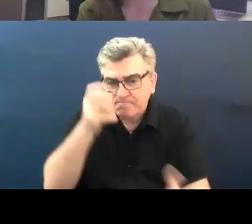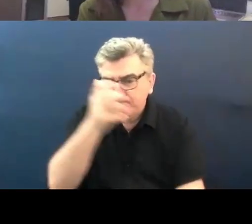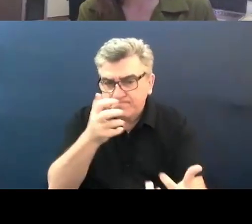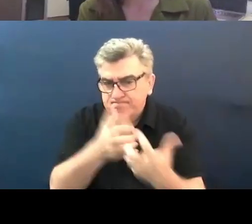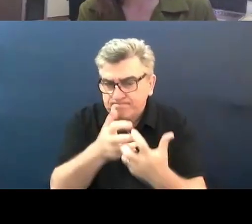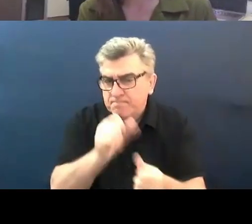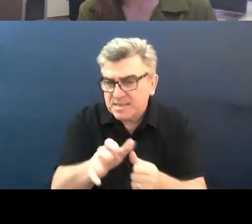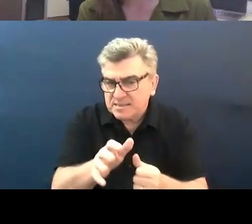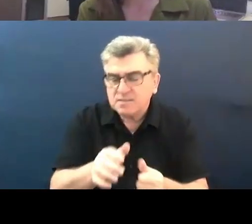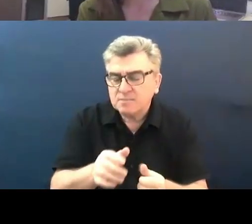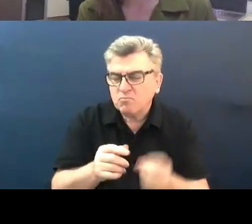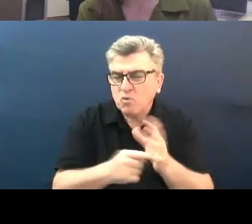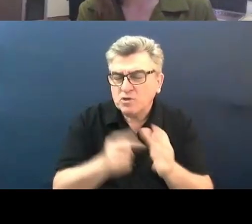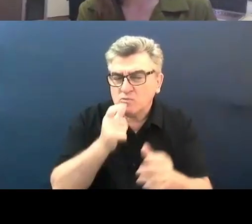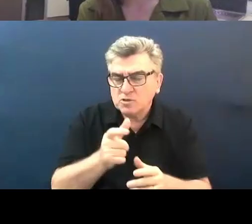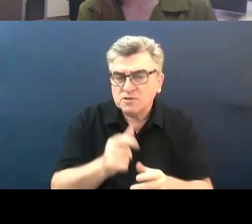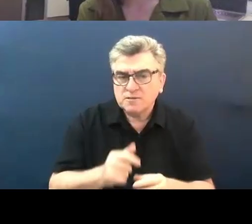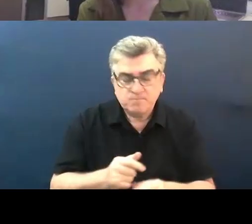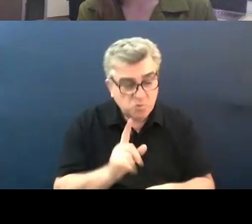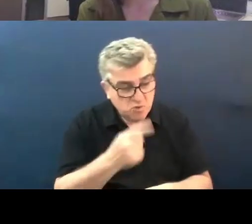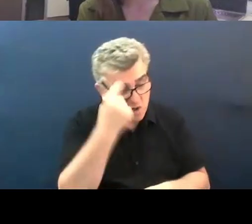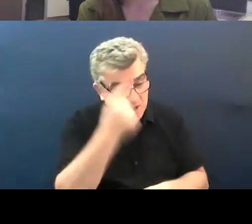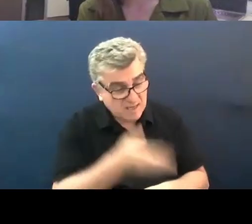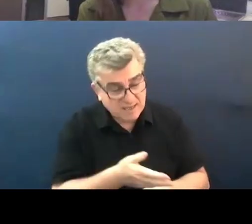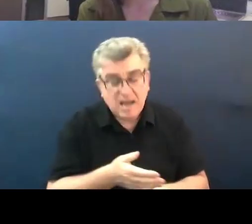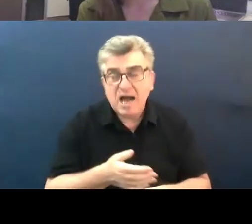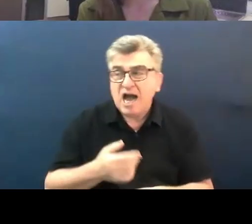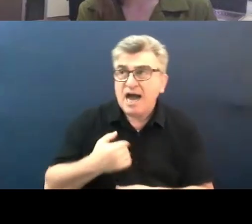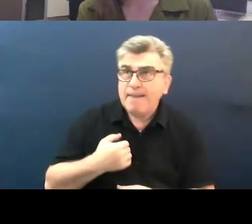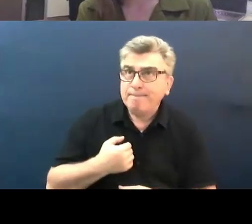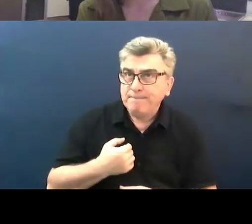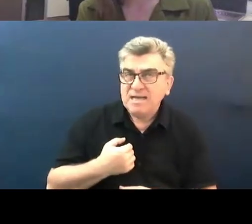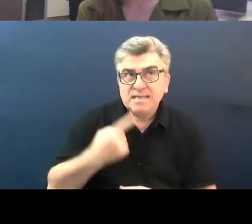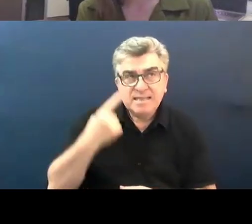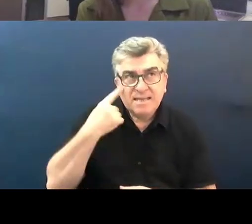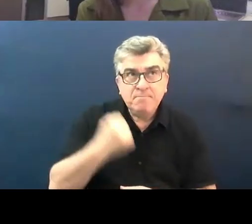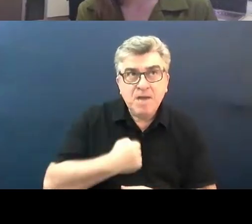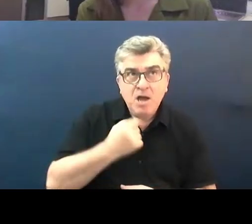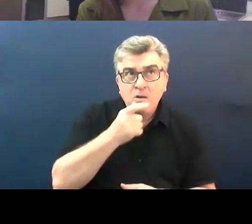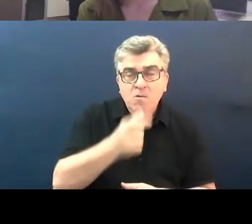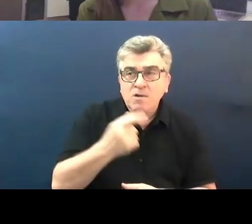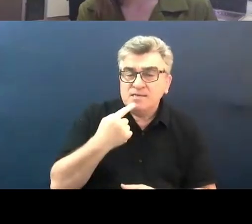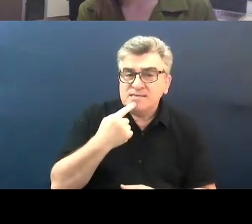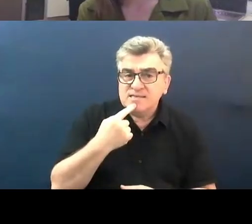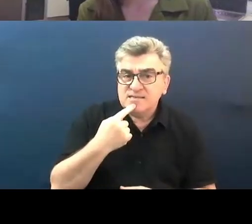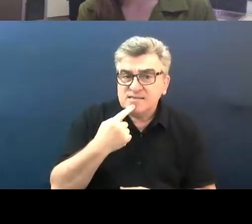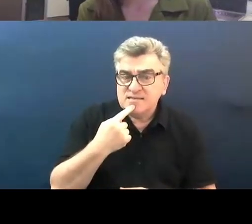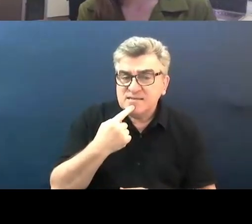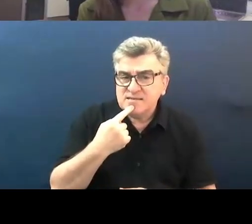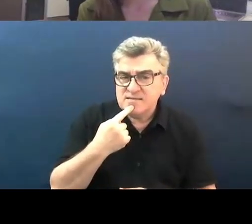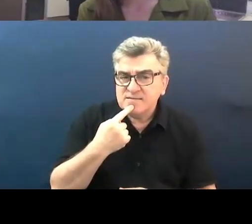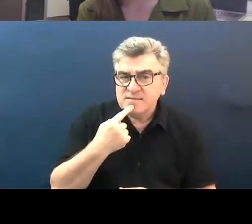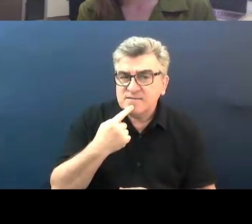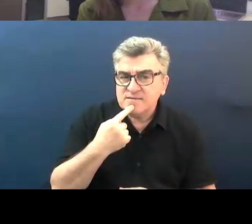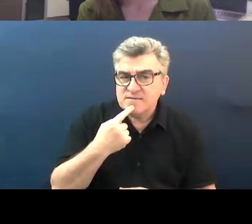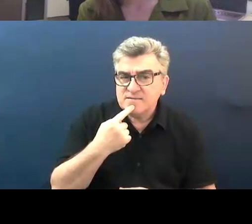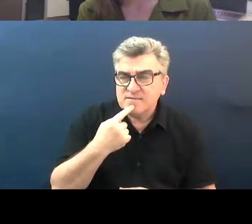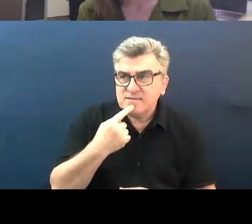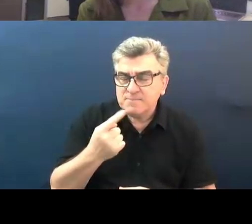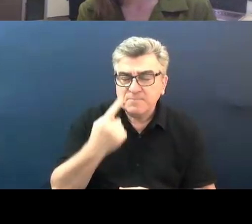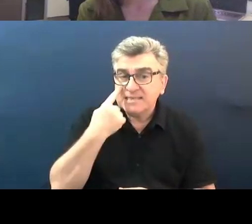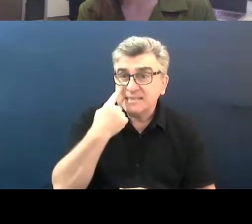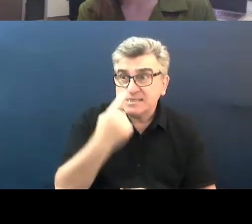Catrin: Mine will be, personally, treating them with respect, treating them as an equal,